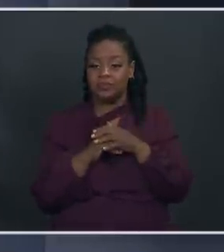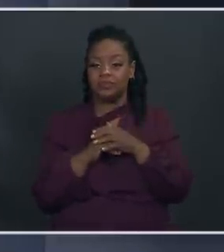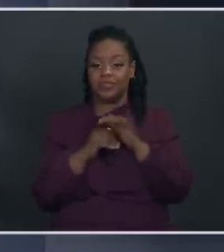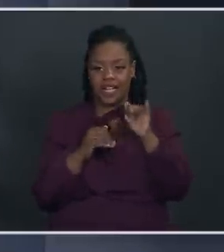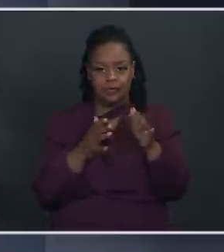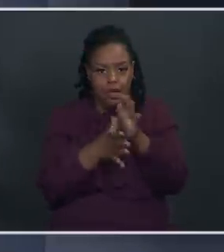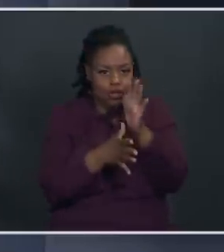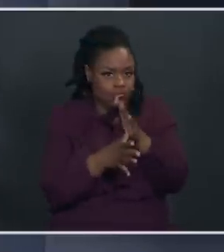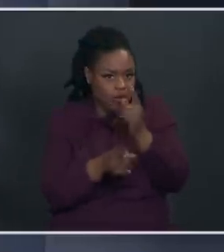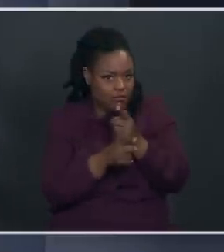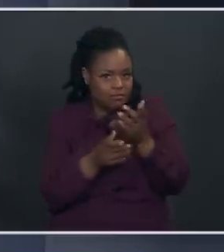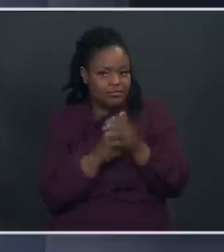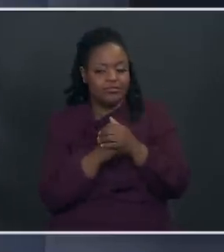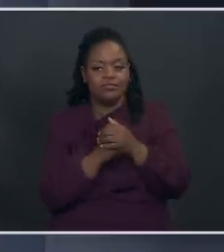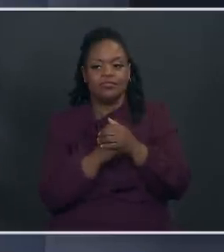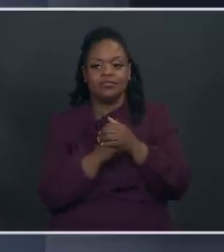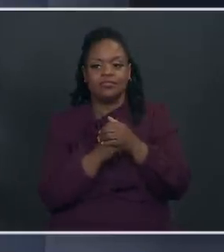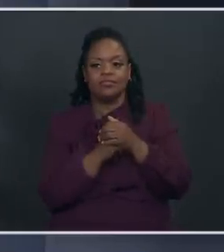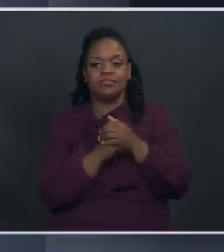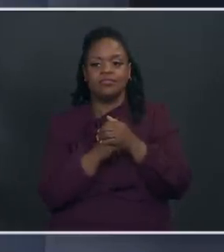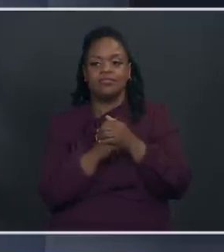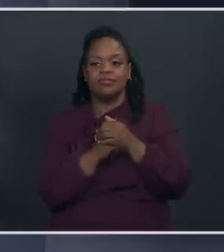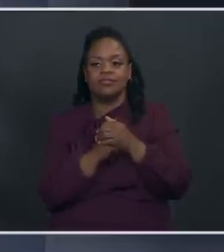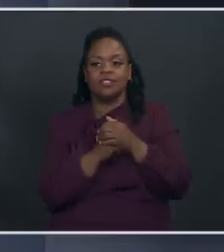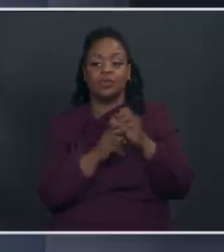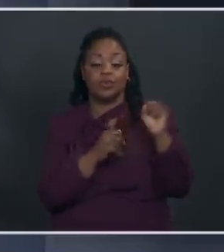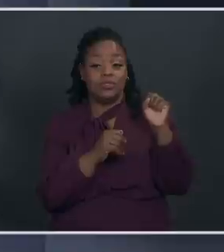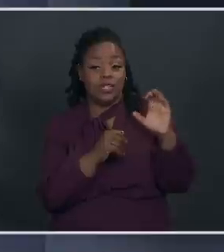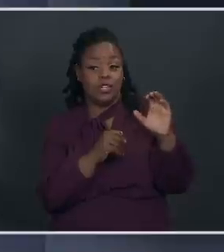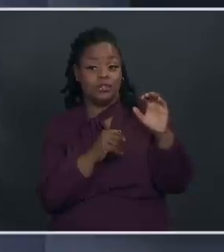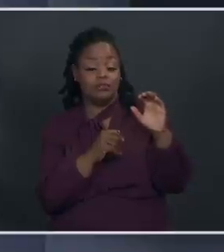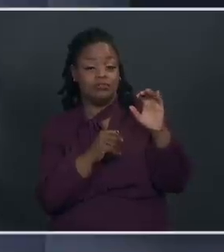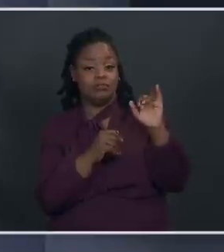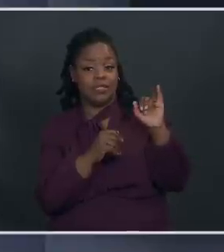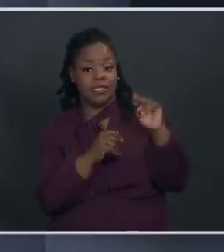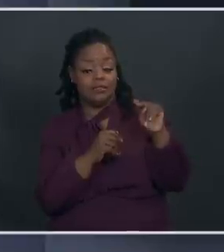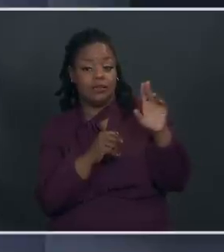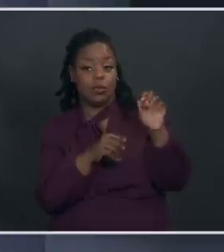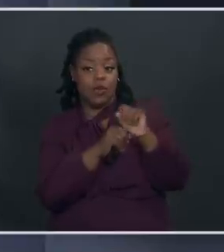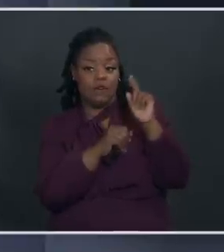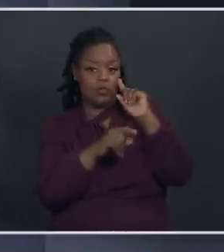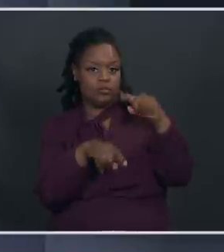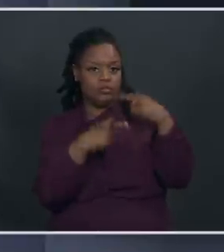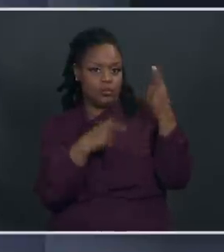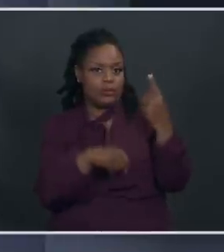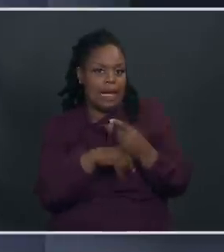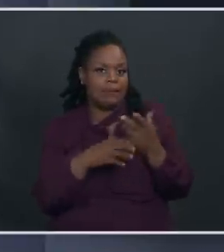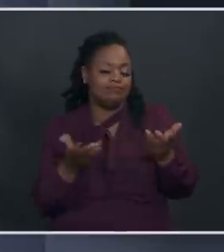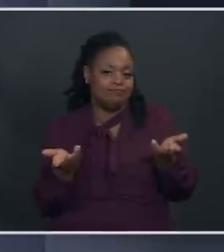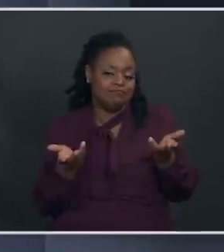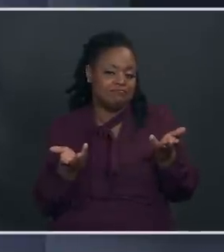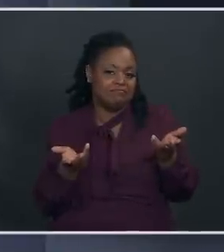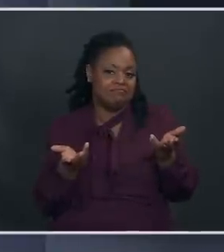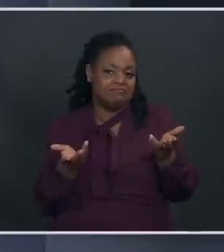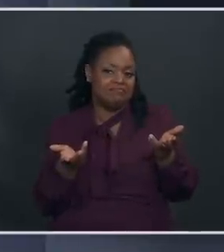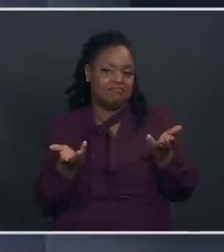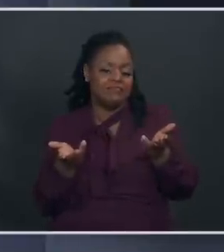So, Secretary Yellen has been in her role for one day, but certainly I'd send you to them for any more specifics. But this is the beginning, not the end,